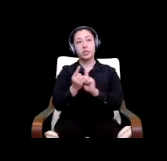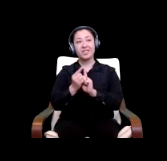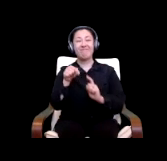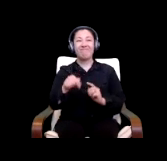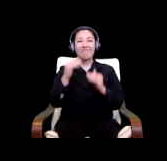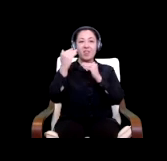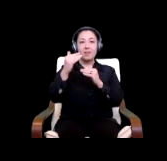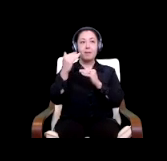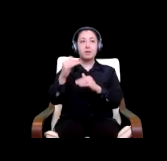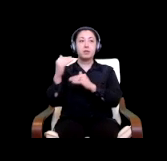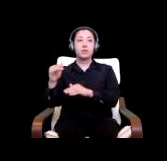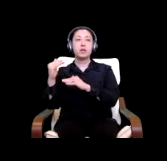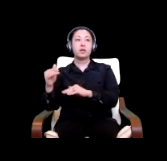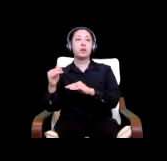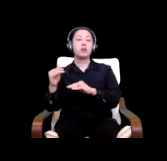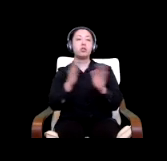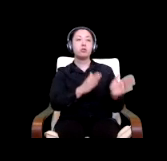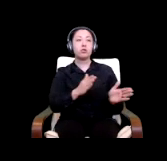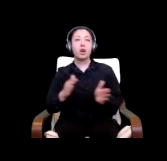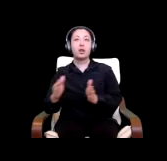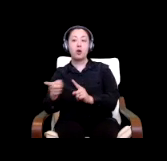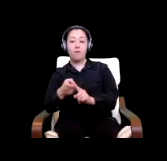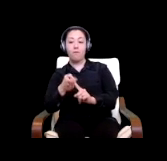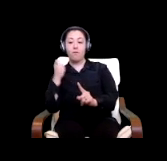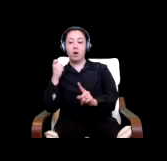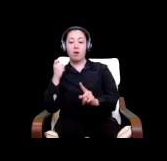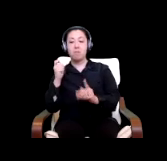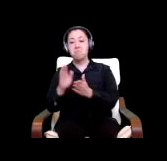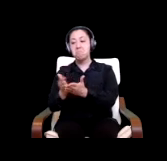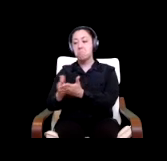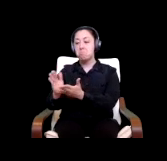from the literature and professional recommendations, that can be used to accommodate a specific